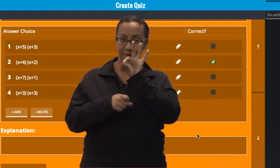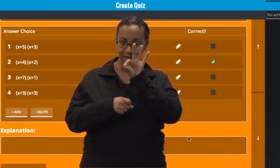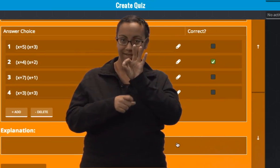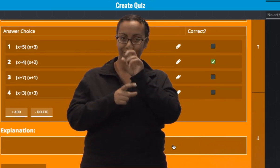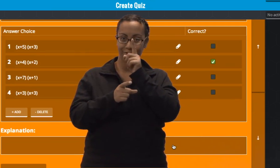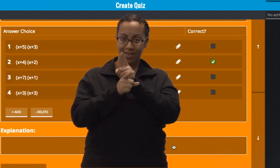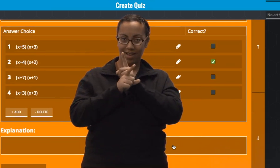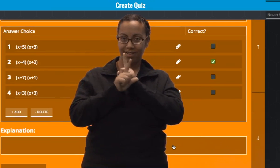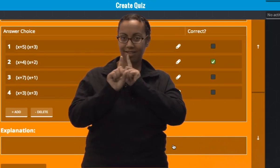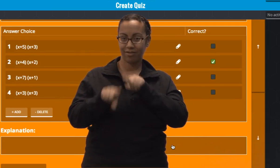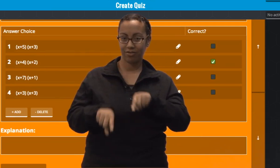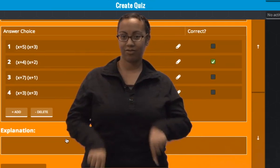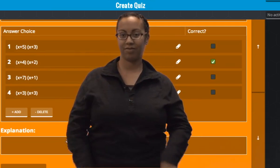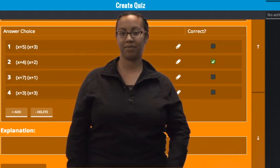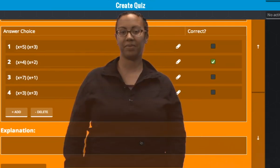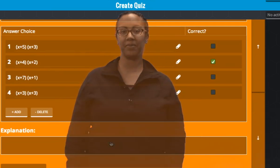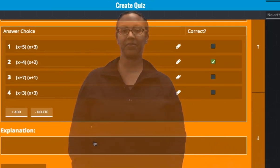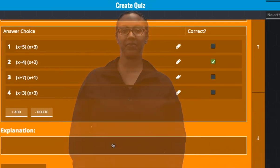Make sure you select the right answer.